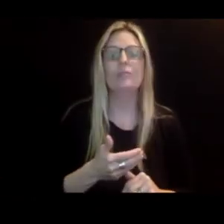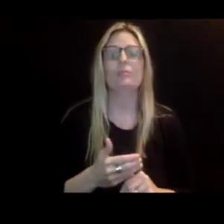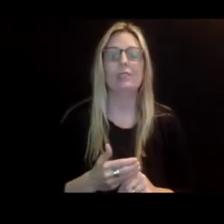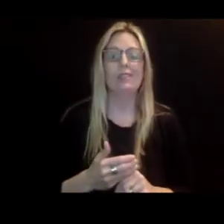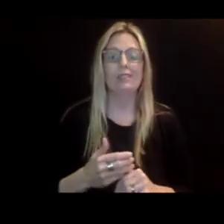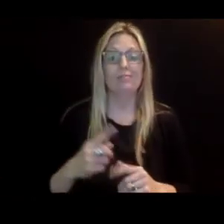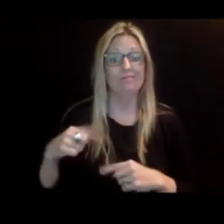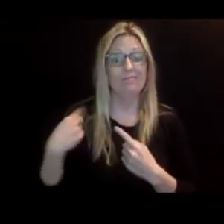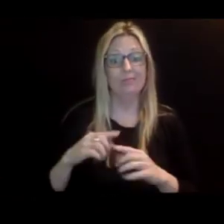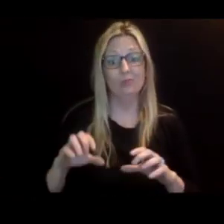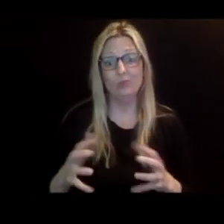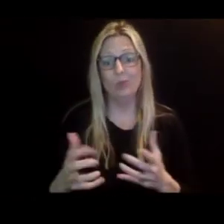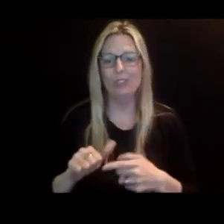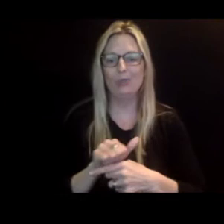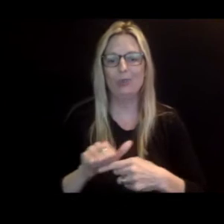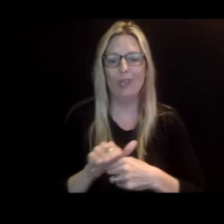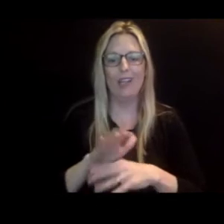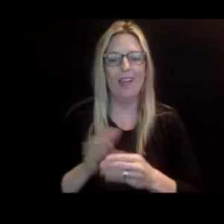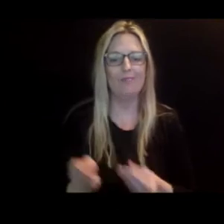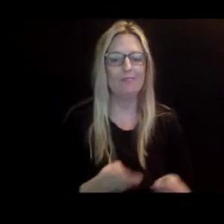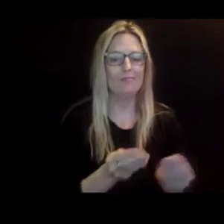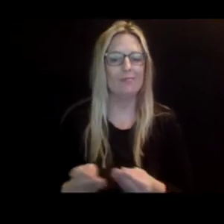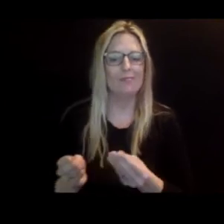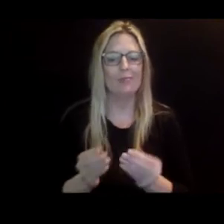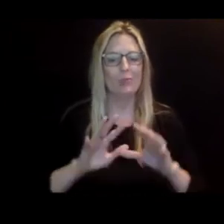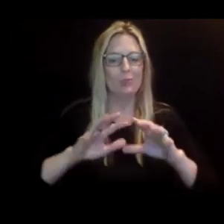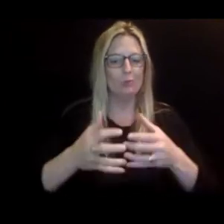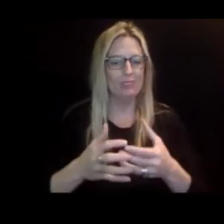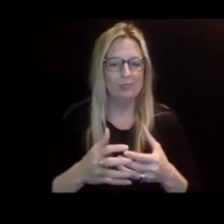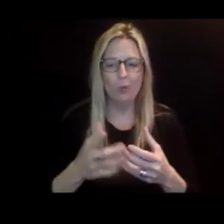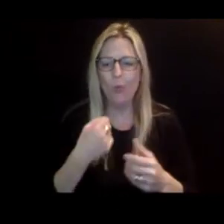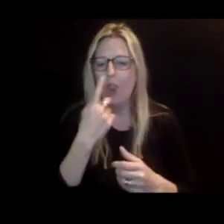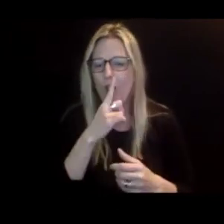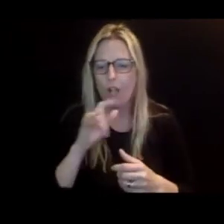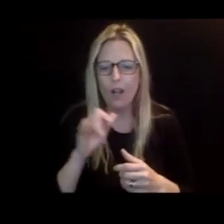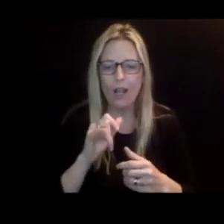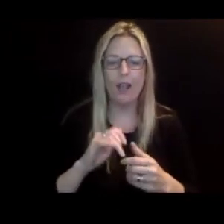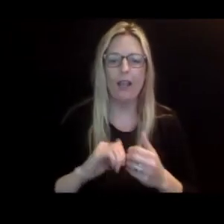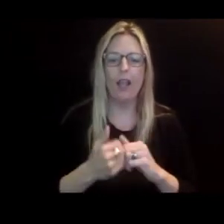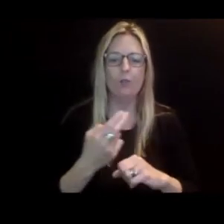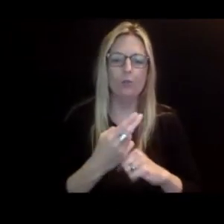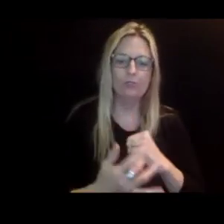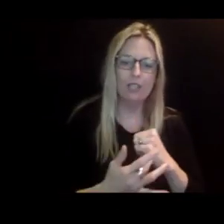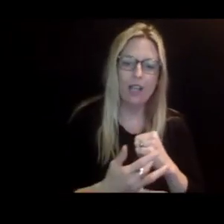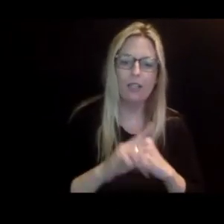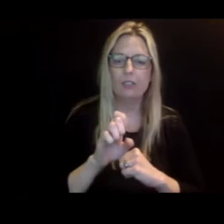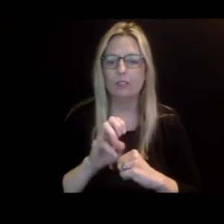training on facilitation skills for our focus groups, what that looks like, how to use technology,